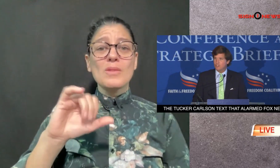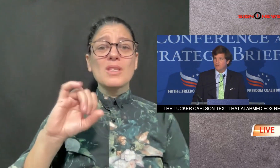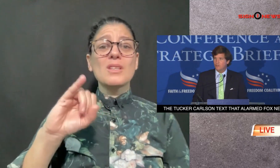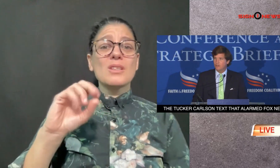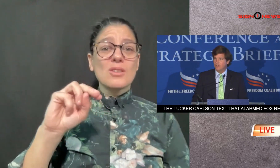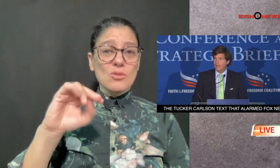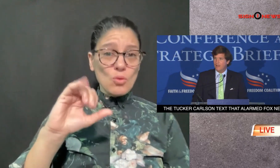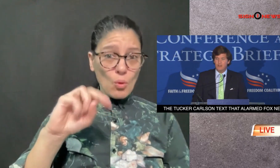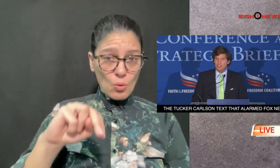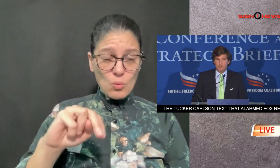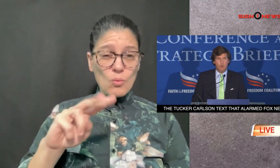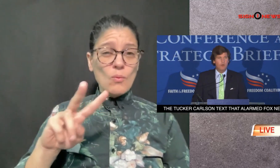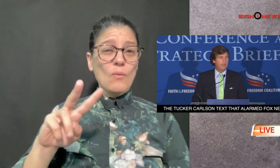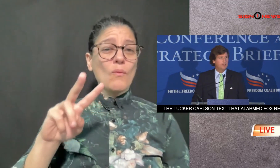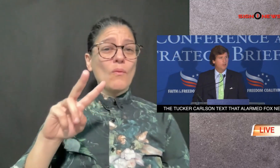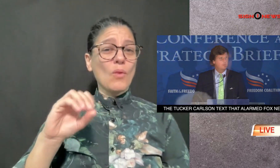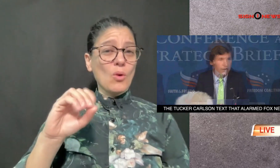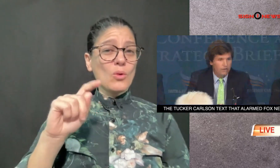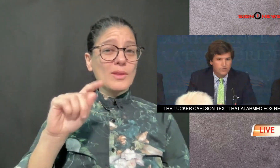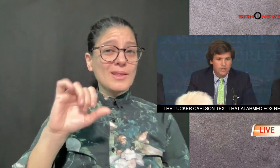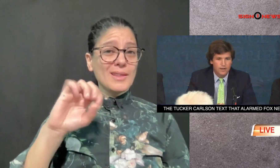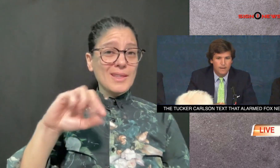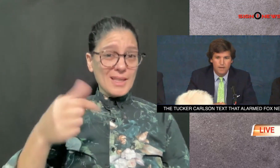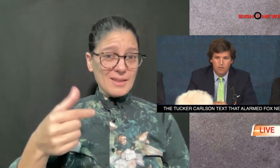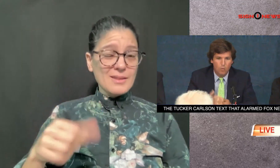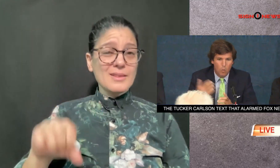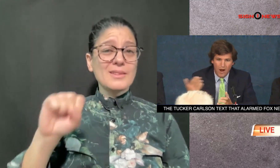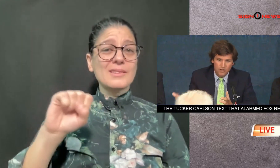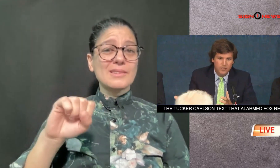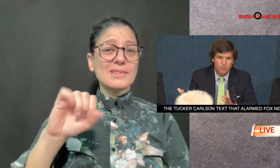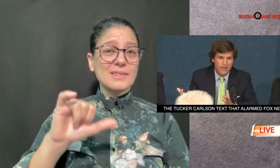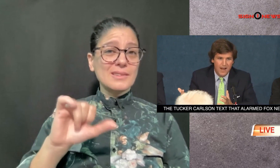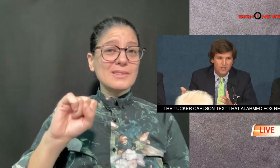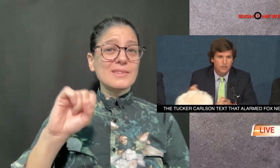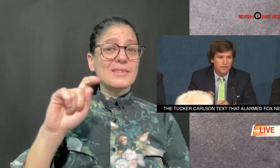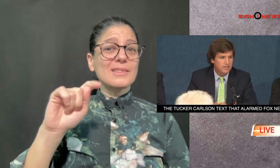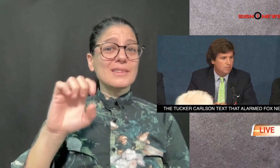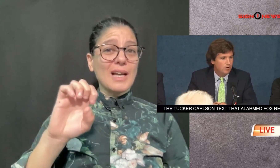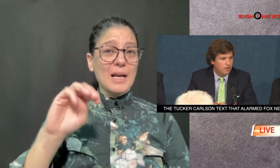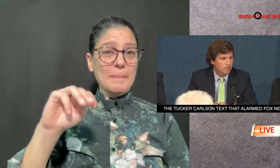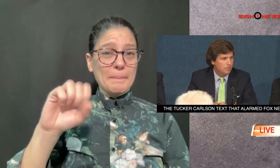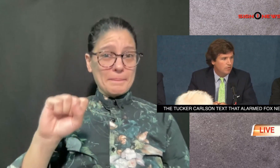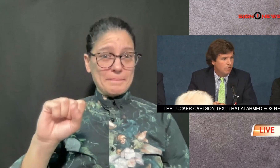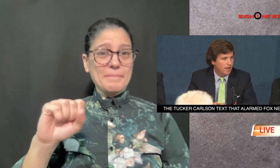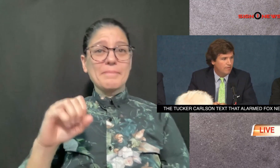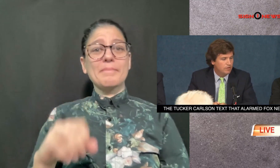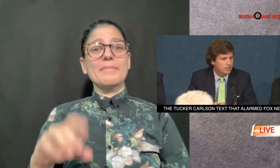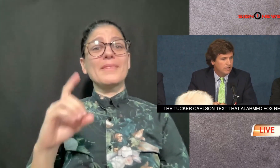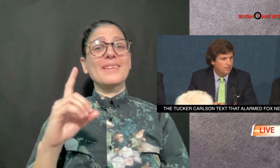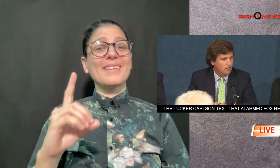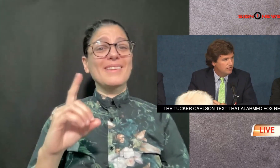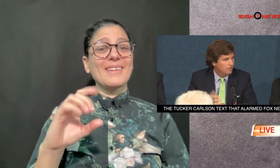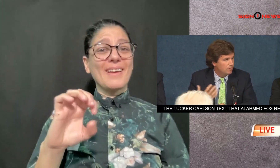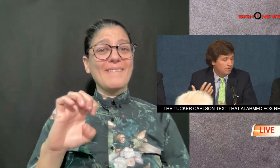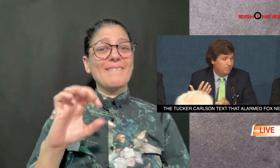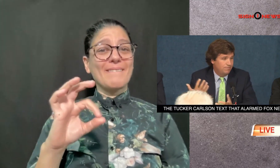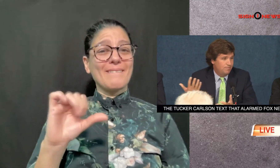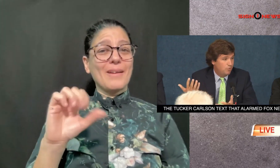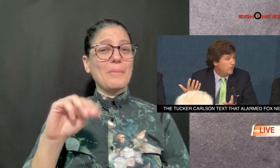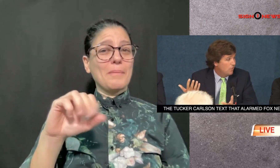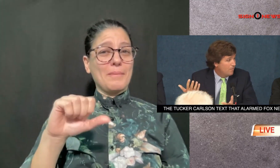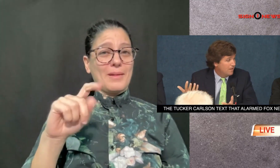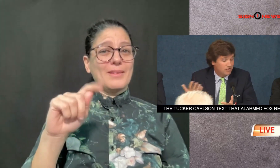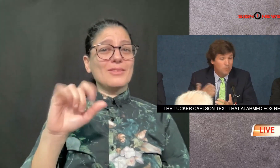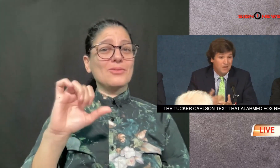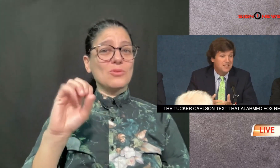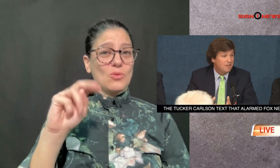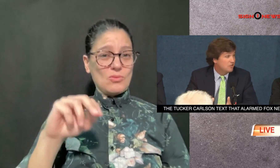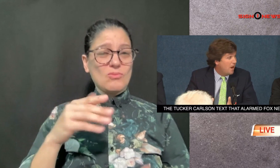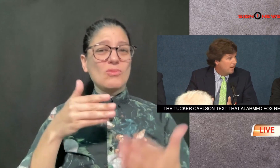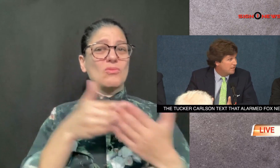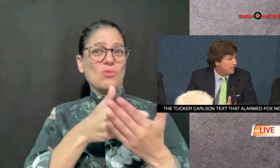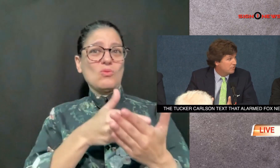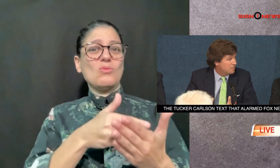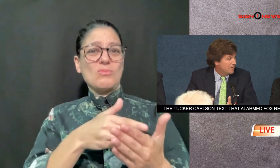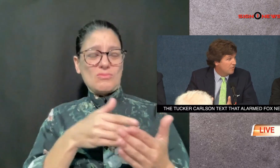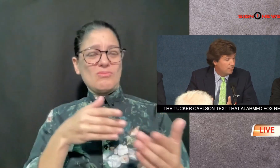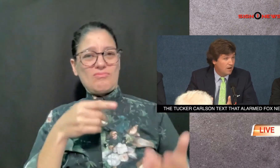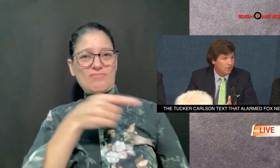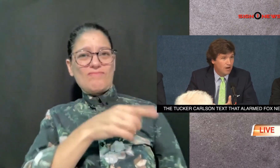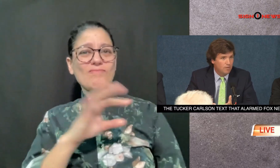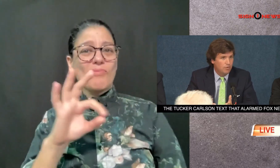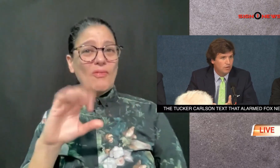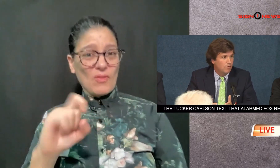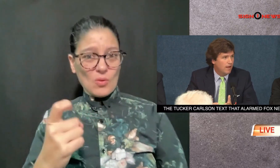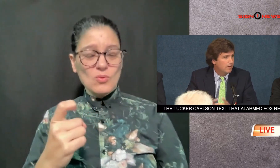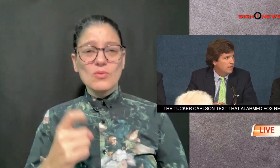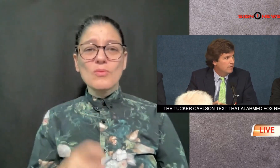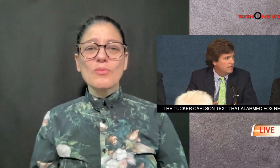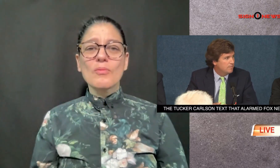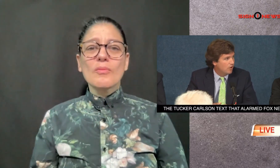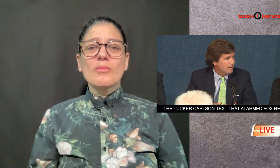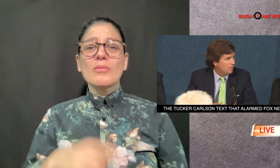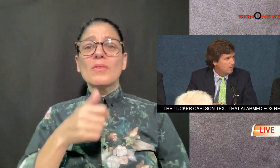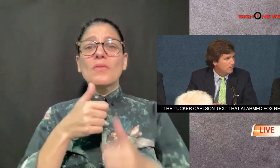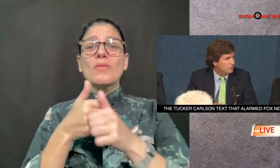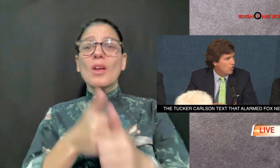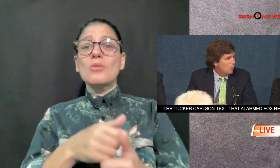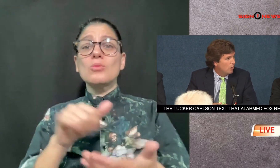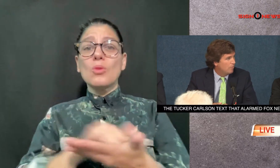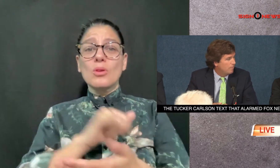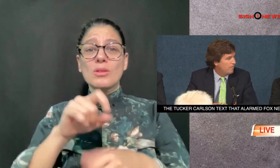discovered as part of the Dominion voting systems defamation lawsuit against Fox